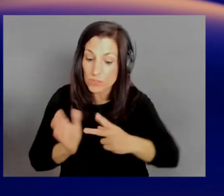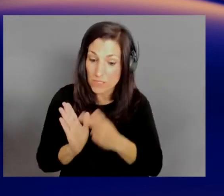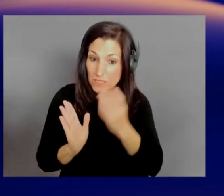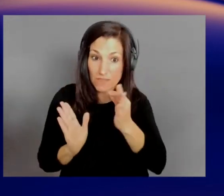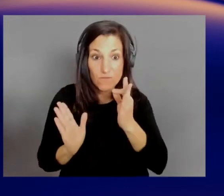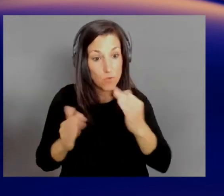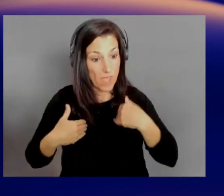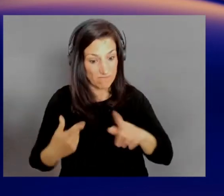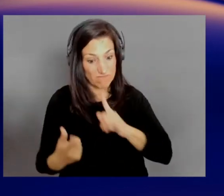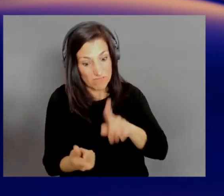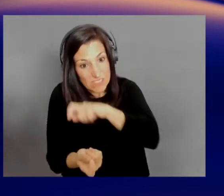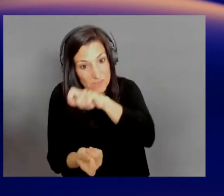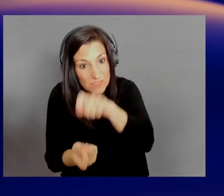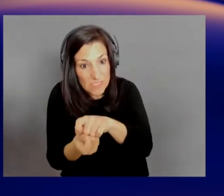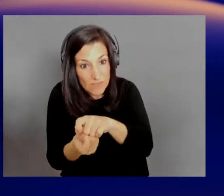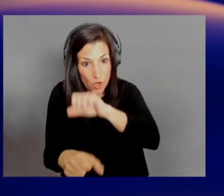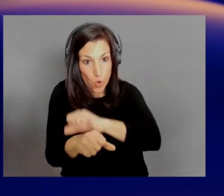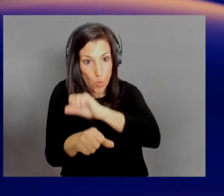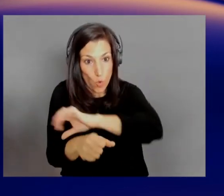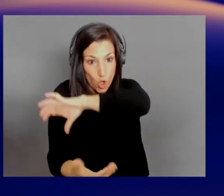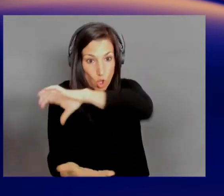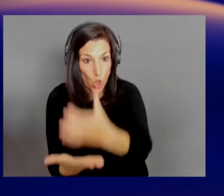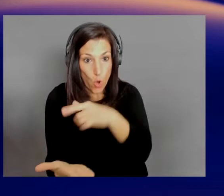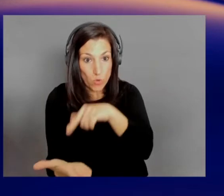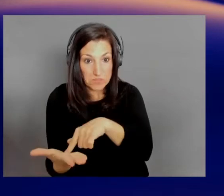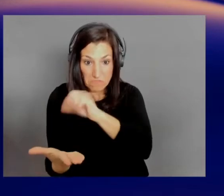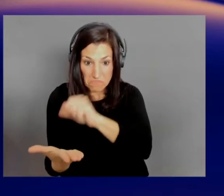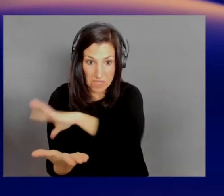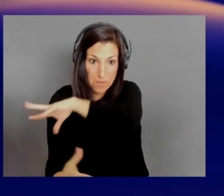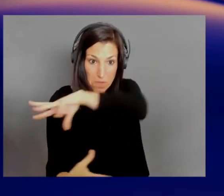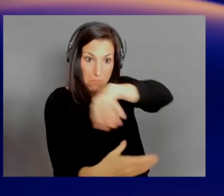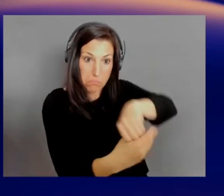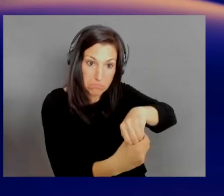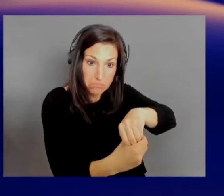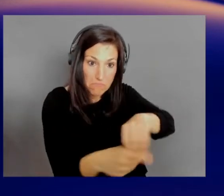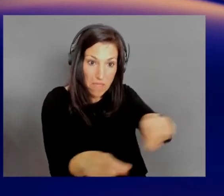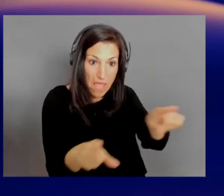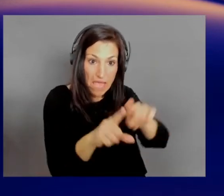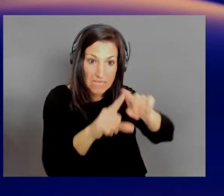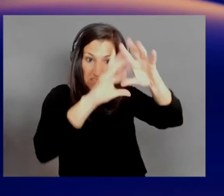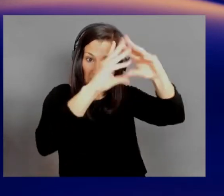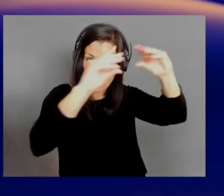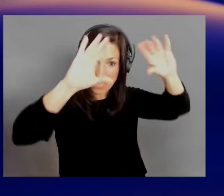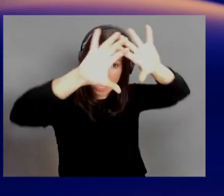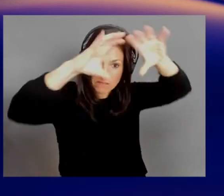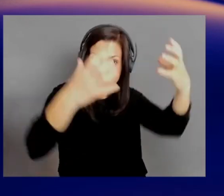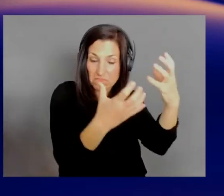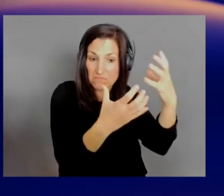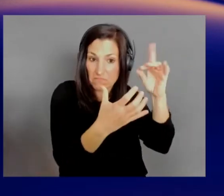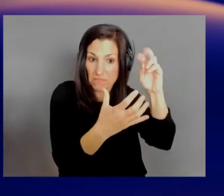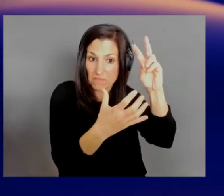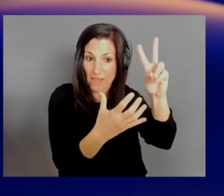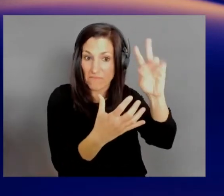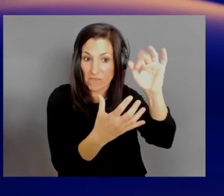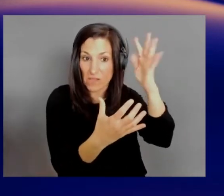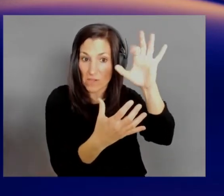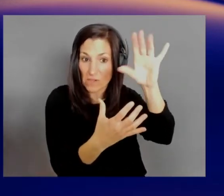they can actually even be incorporated as part of GovCloud, in the GovCloud region. And that makes it very easy for customers